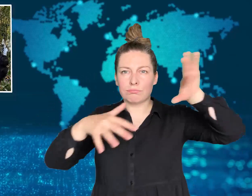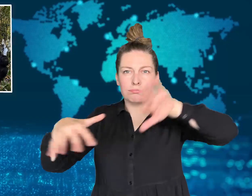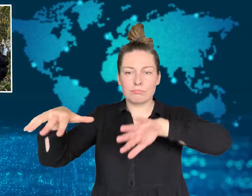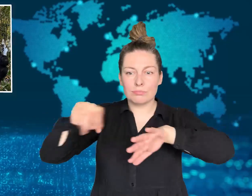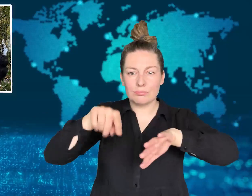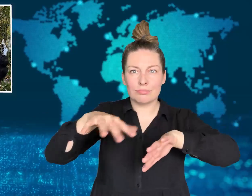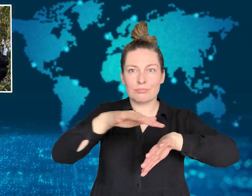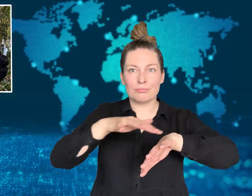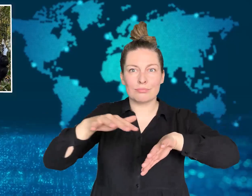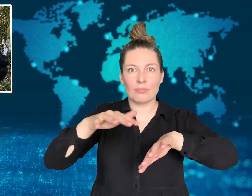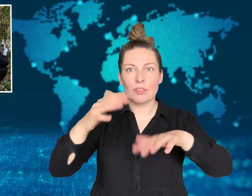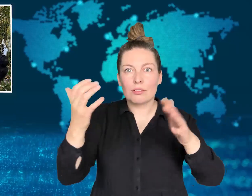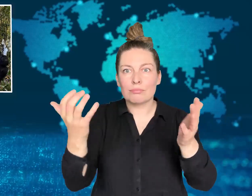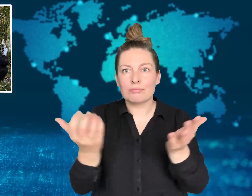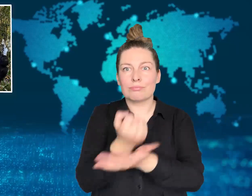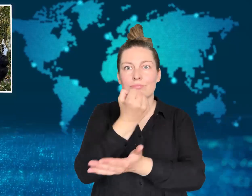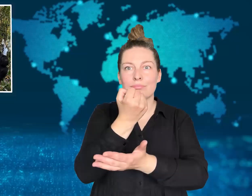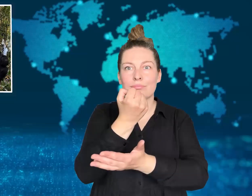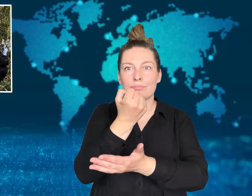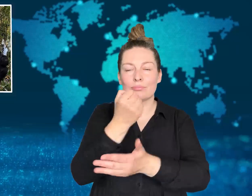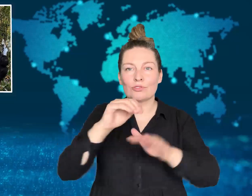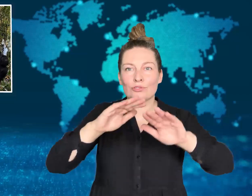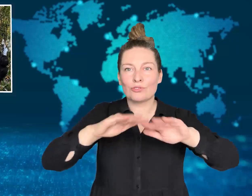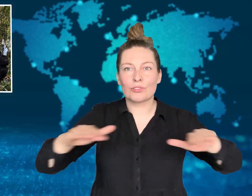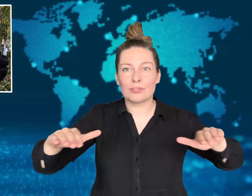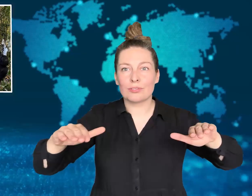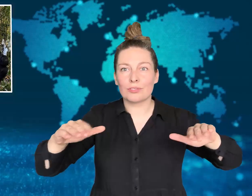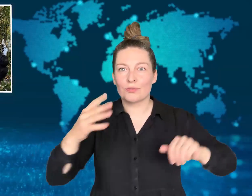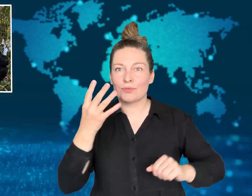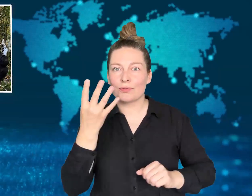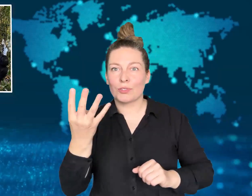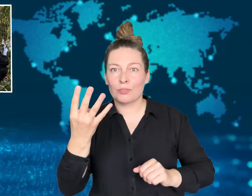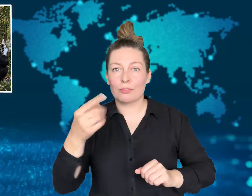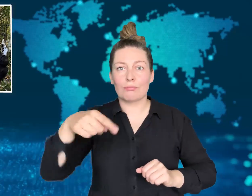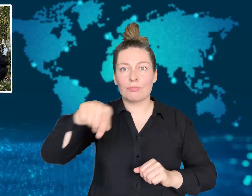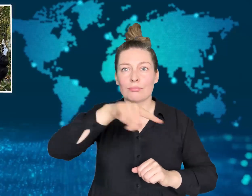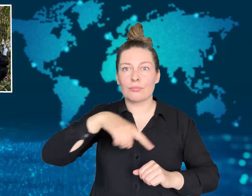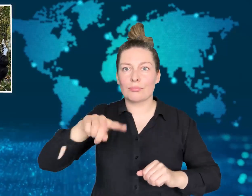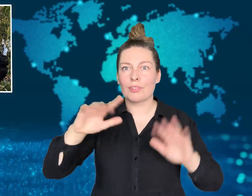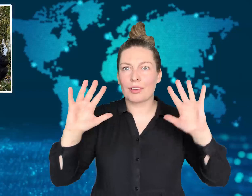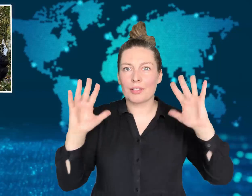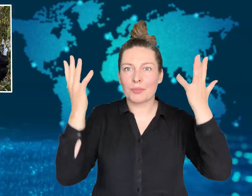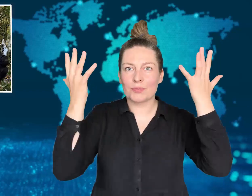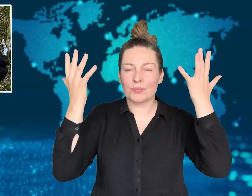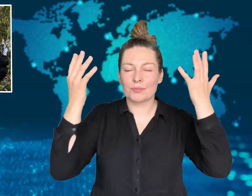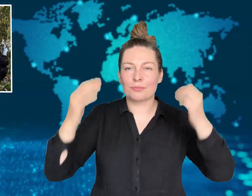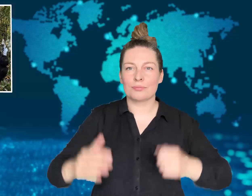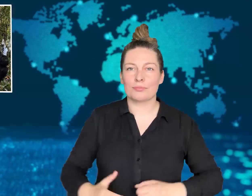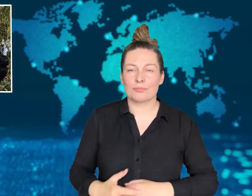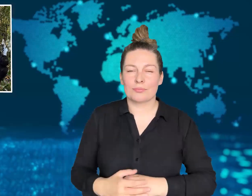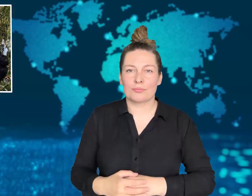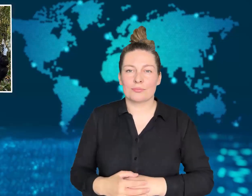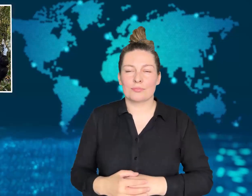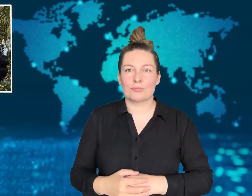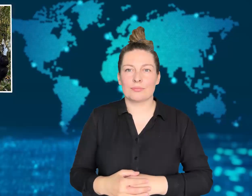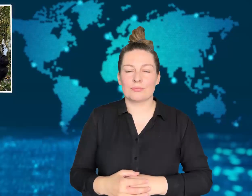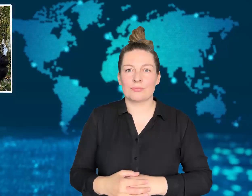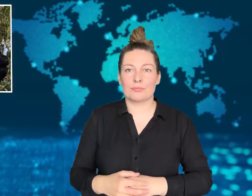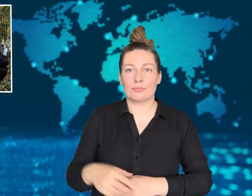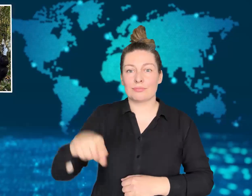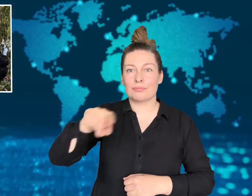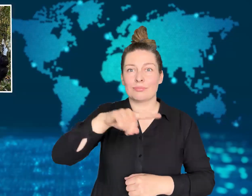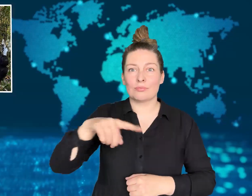The four children went missing in Colombia more than two weeks ago.